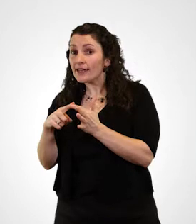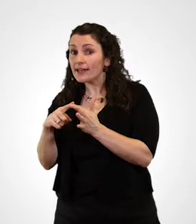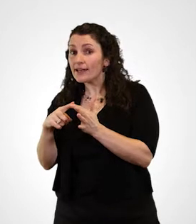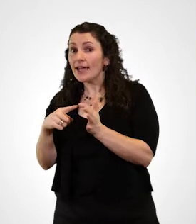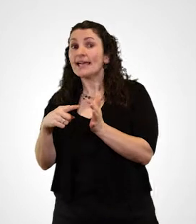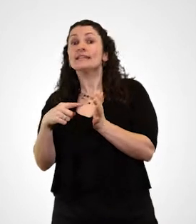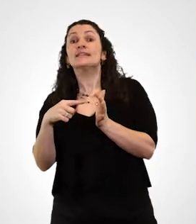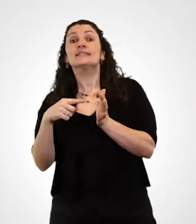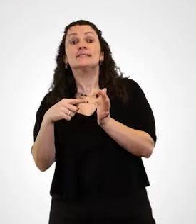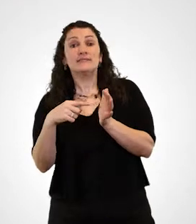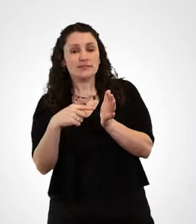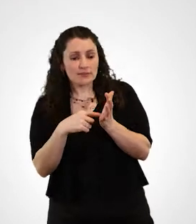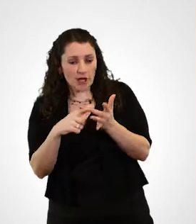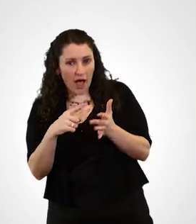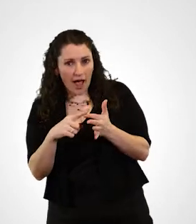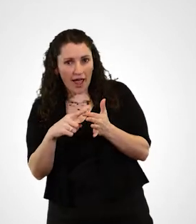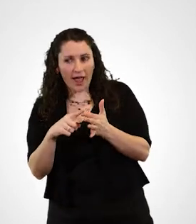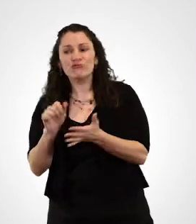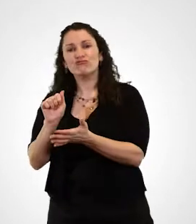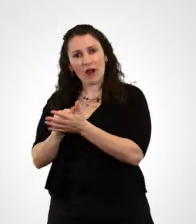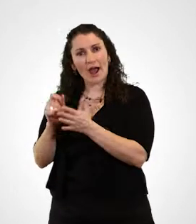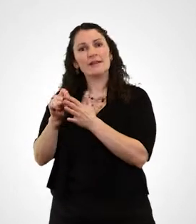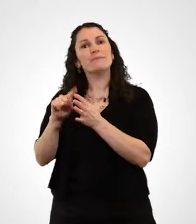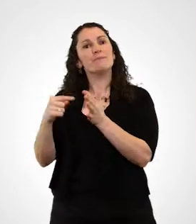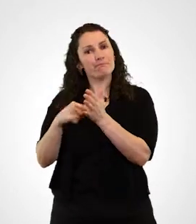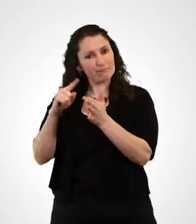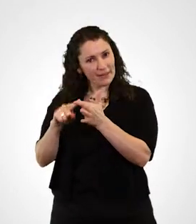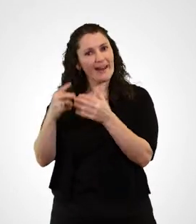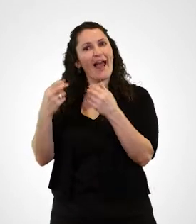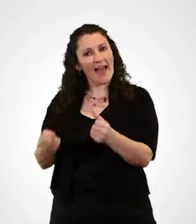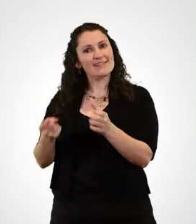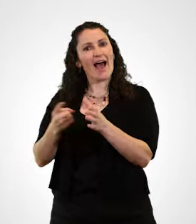Pete has a tie. TEACHER: Is that your picture?